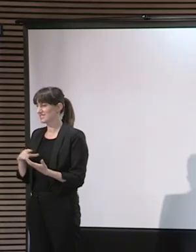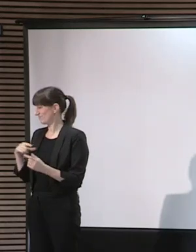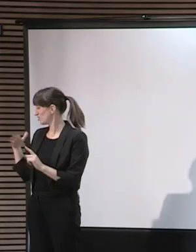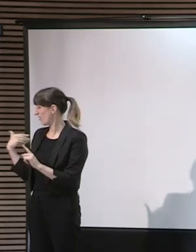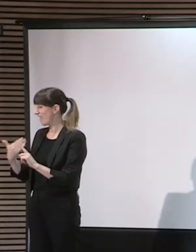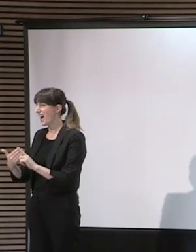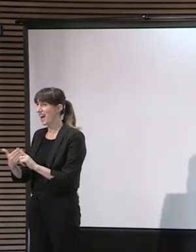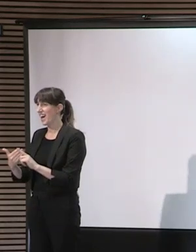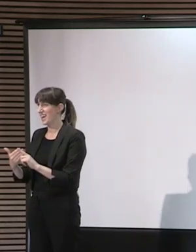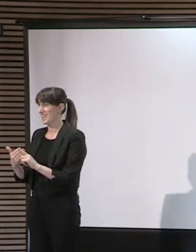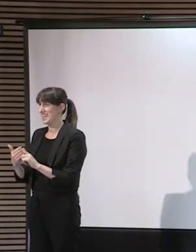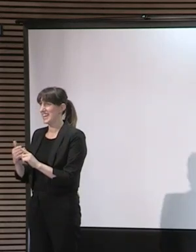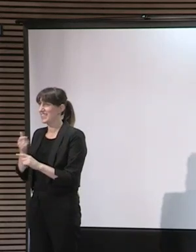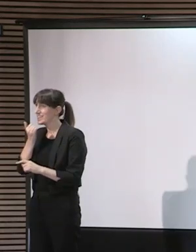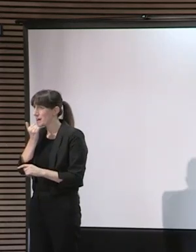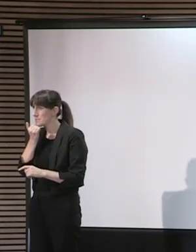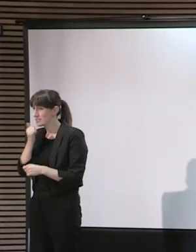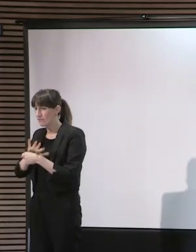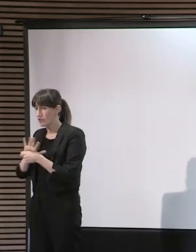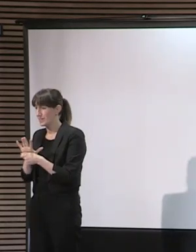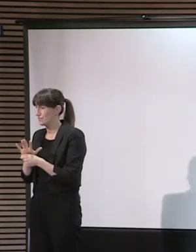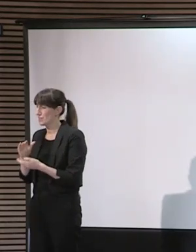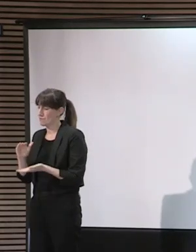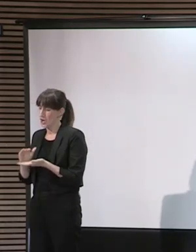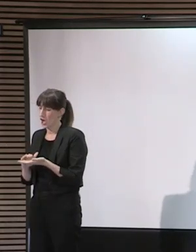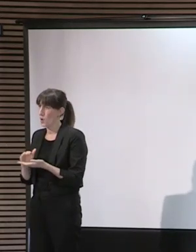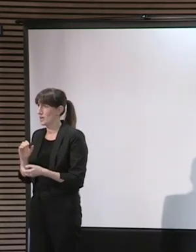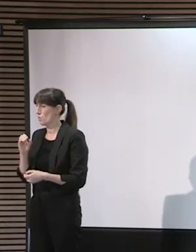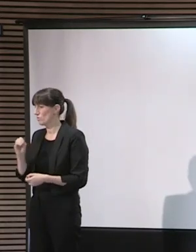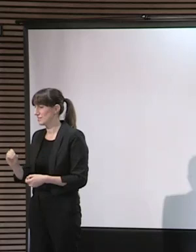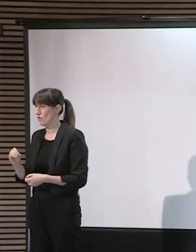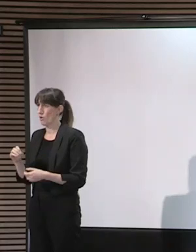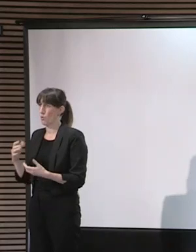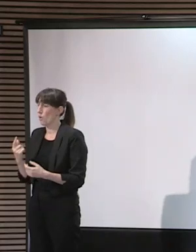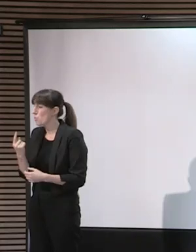because, obviously, we've just had the very low, or zero